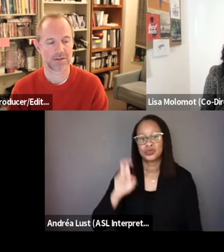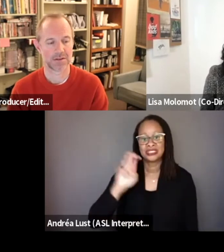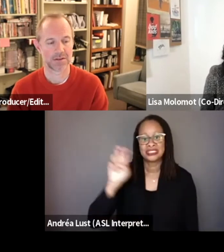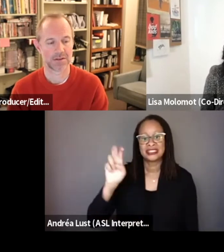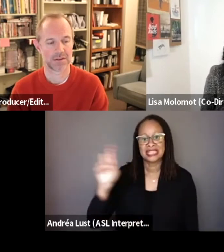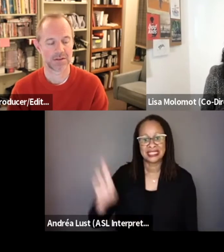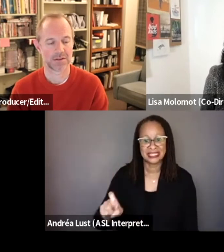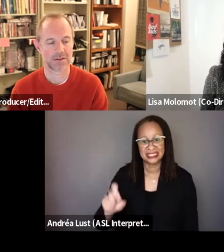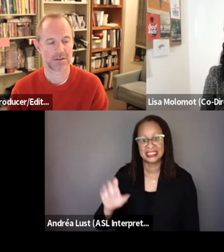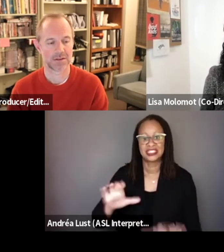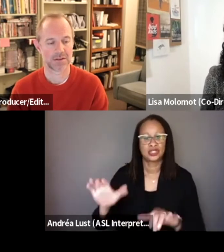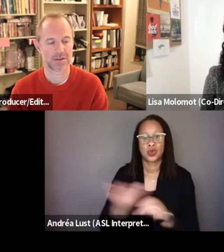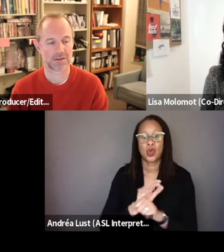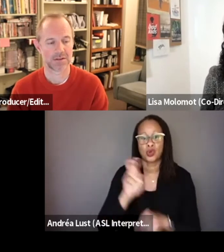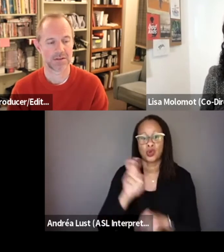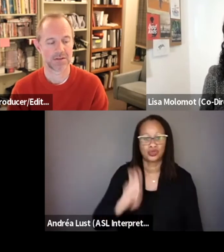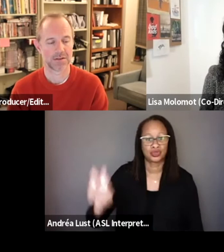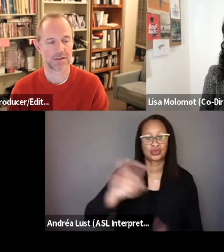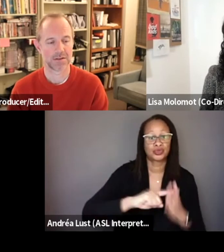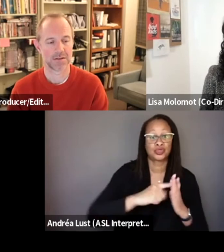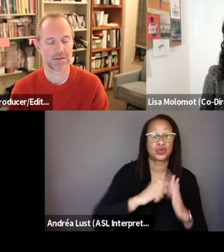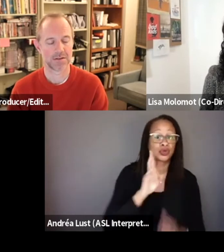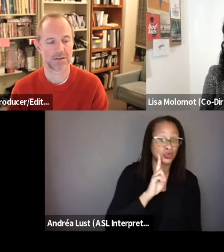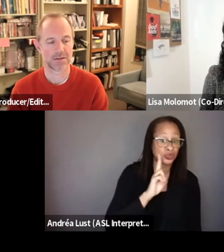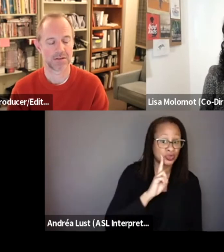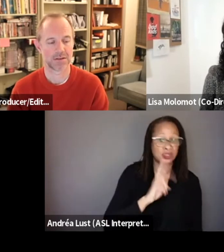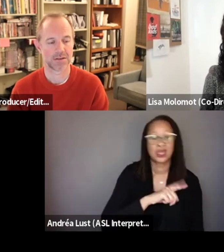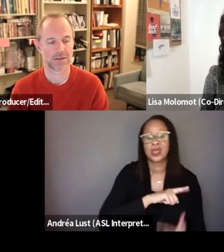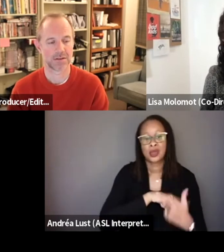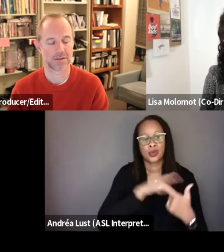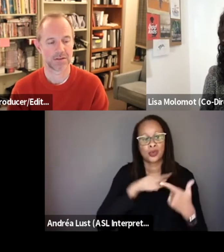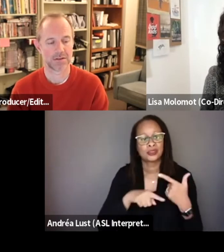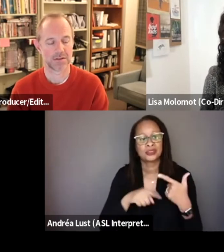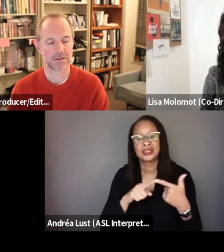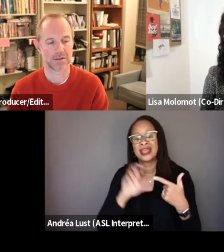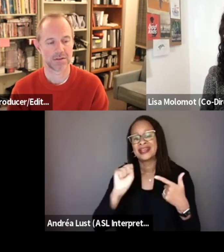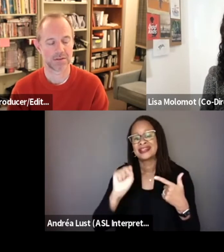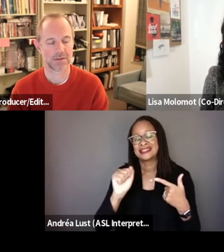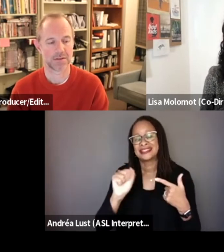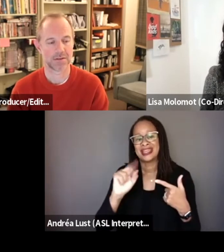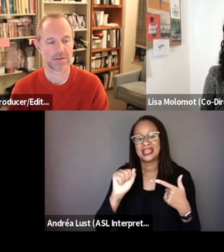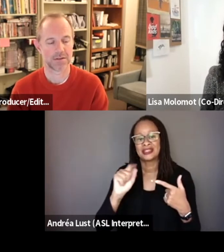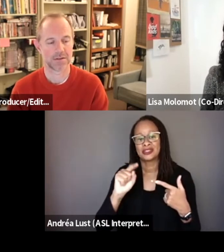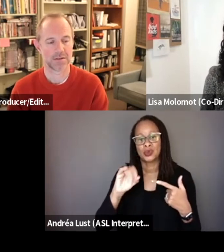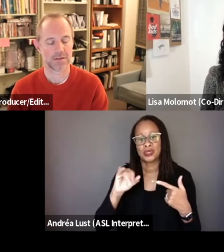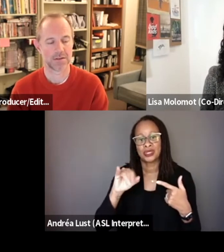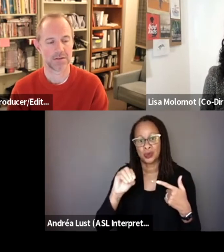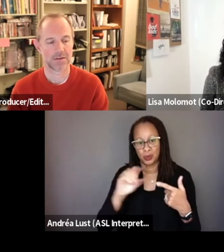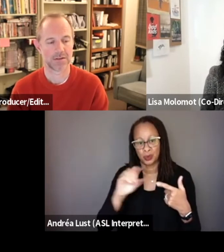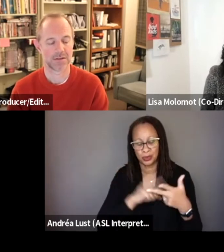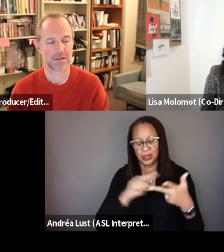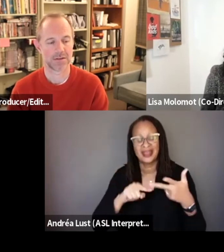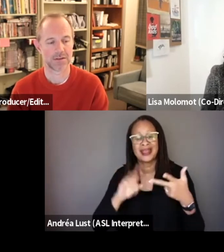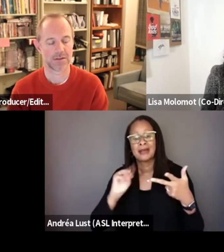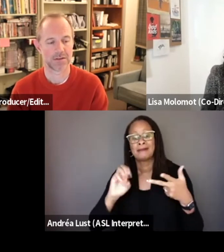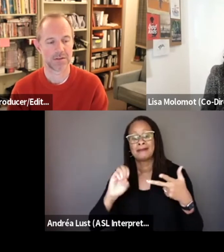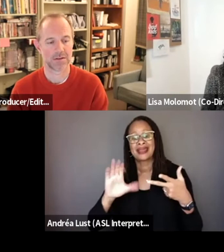We started in Houston and went to San Antonio and down to McAllen and Brownsville